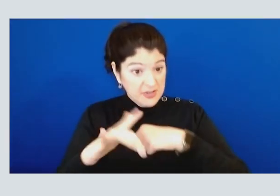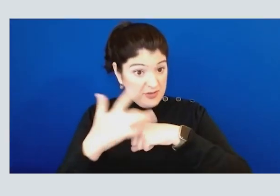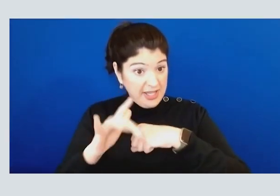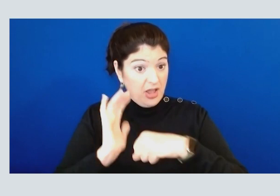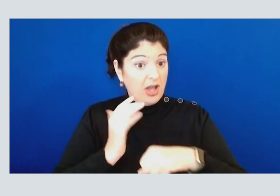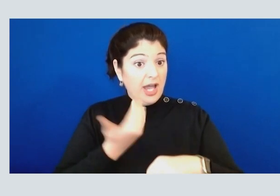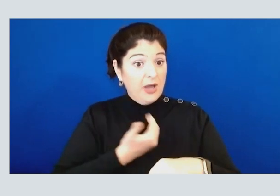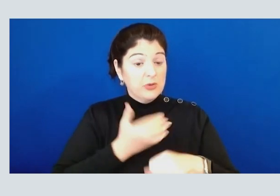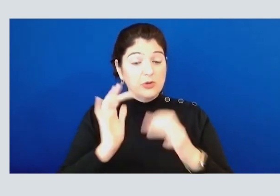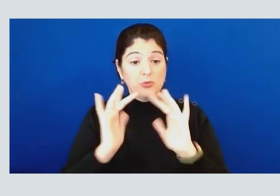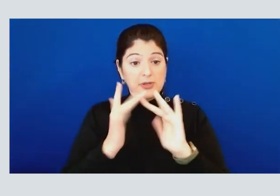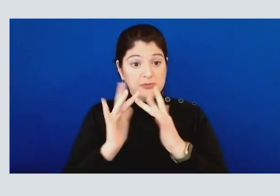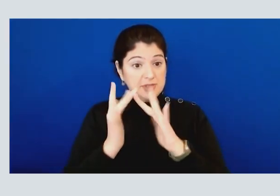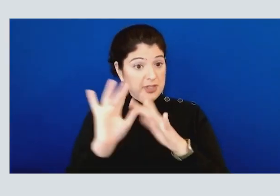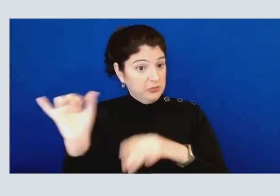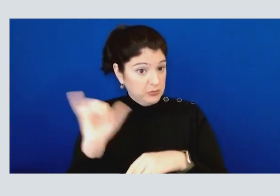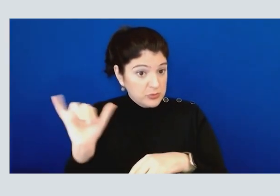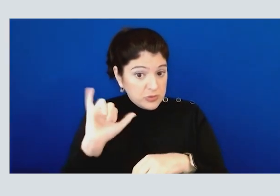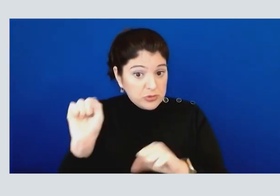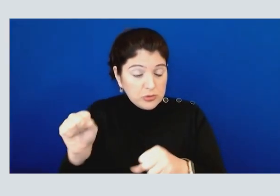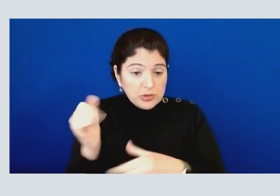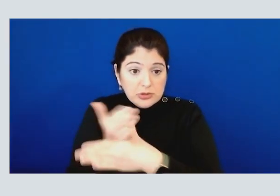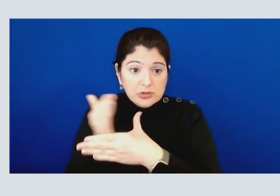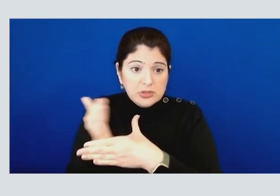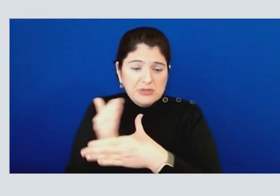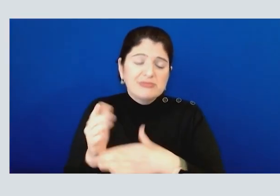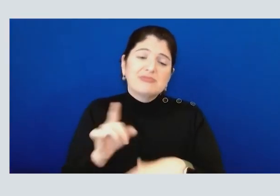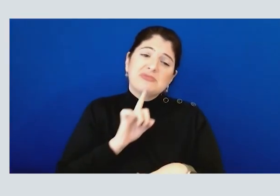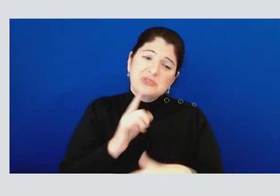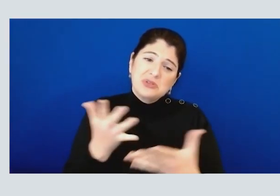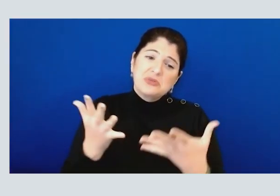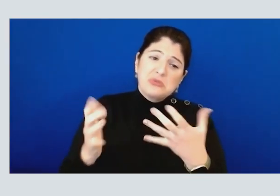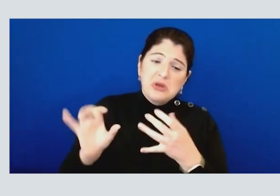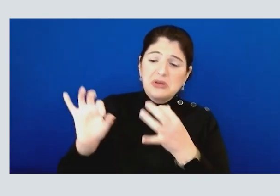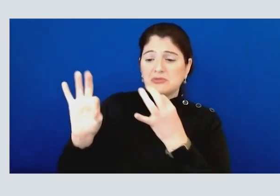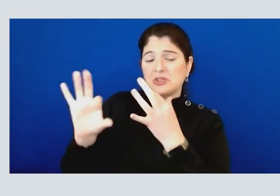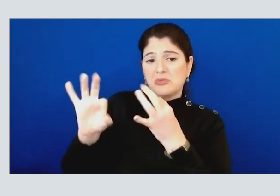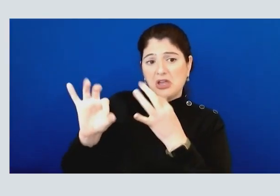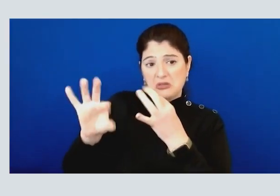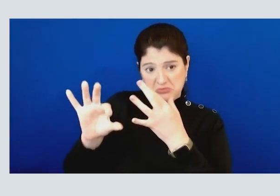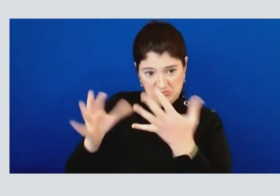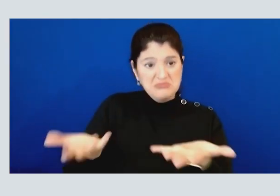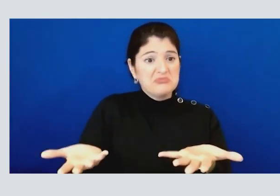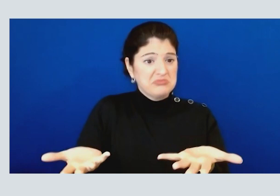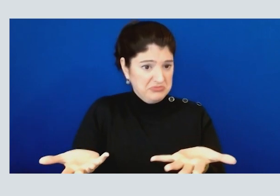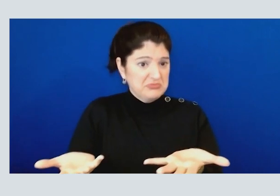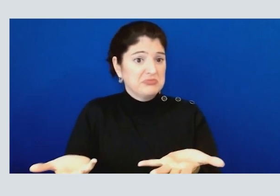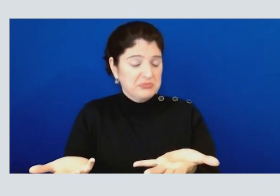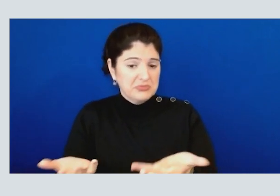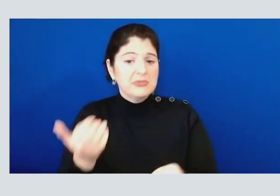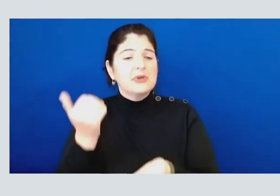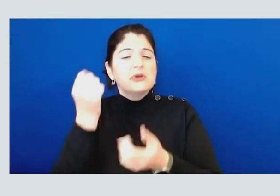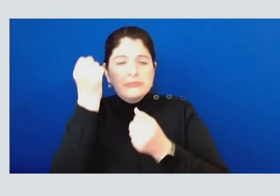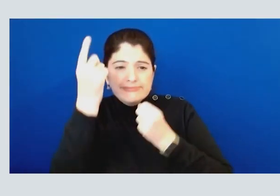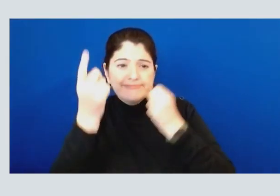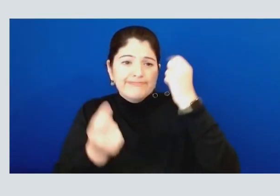so you can share that that way as well. We really want to get as many responses as we can so we can better understand where are the opportunities for us